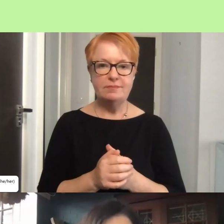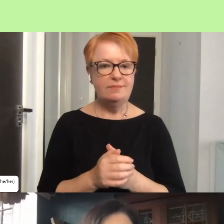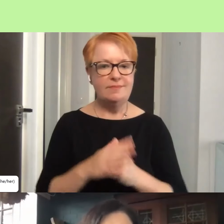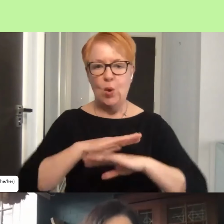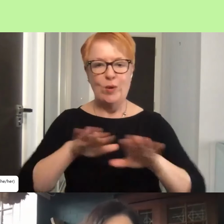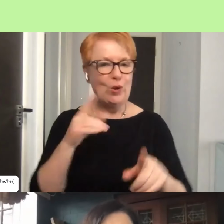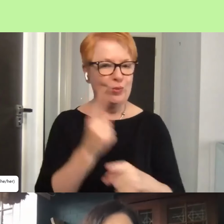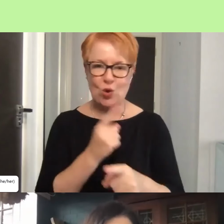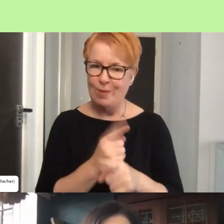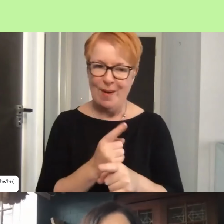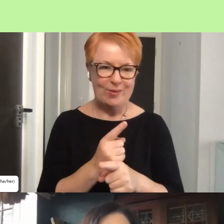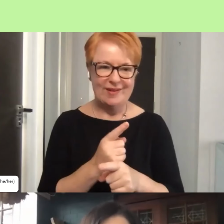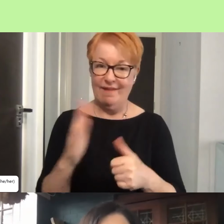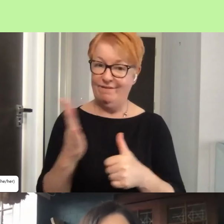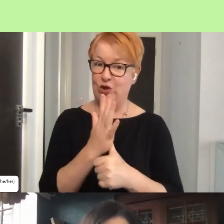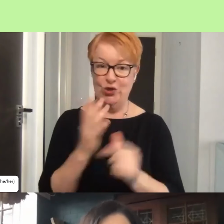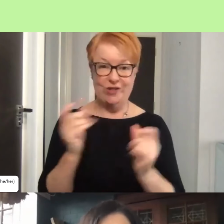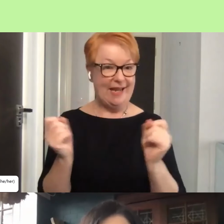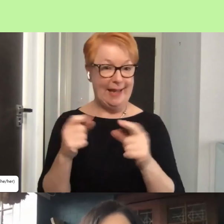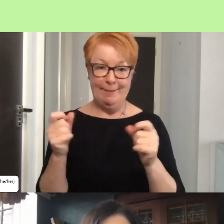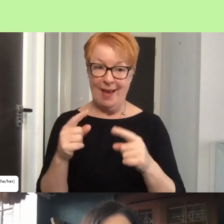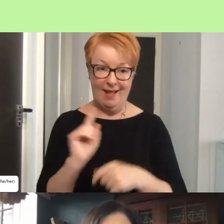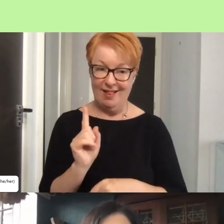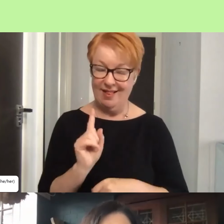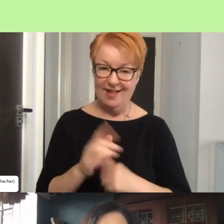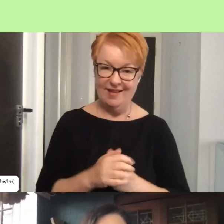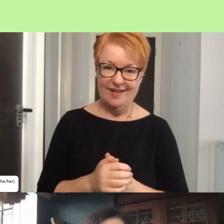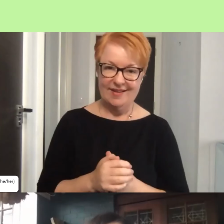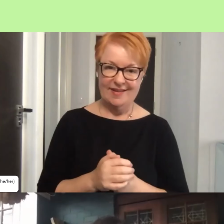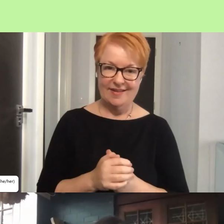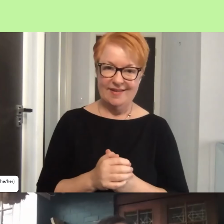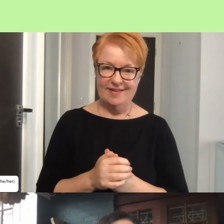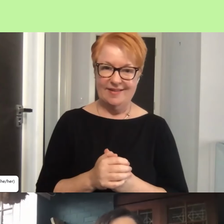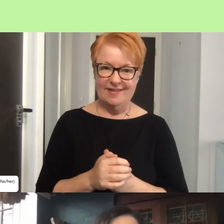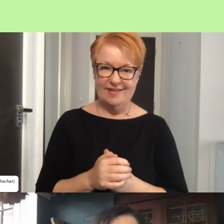of the conversation, which is opposite to what we do.